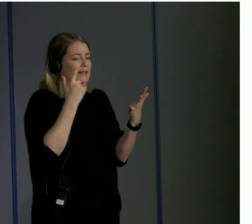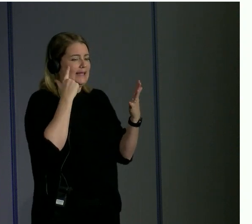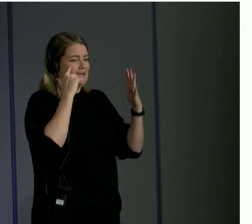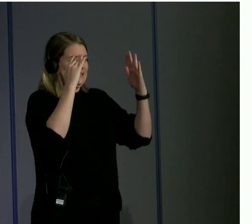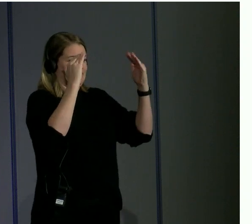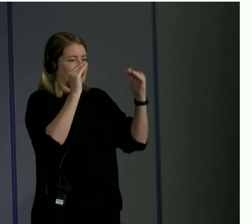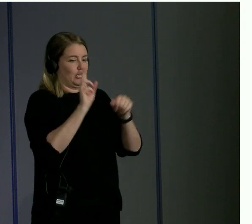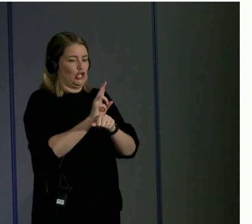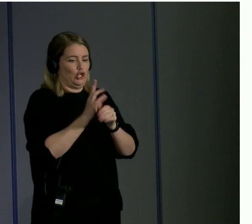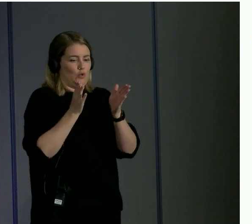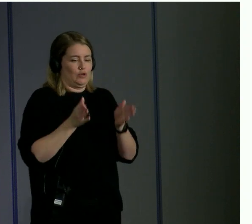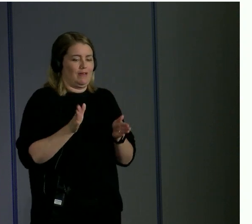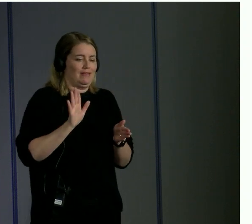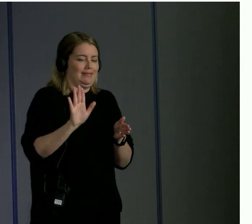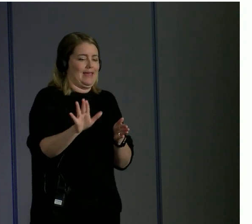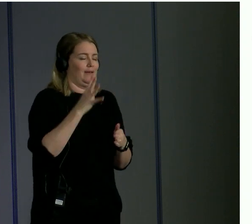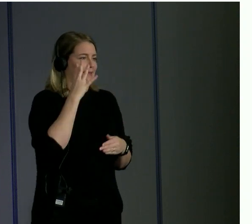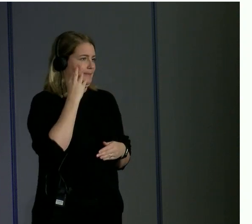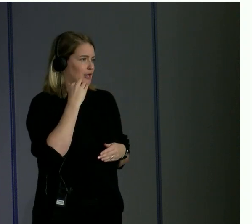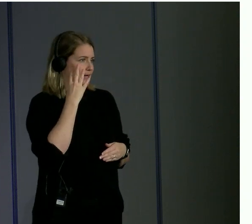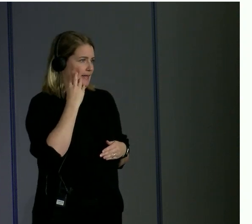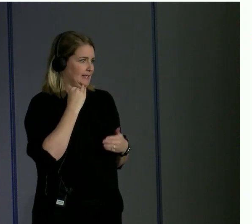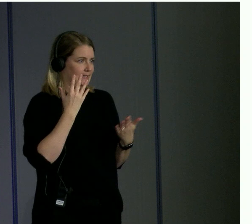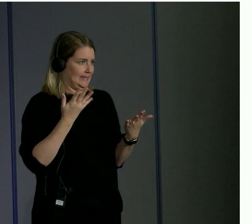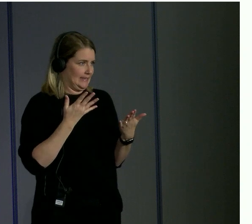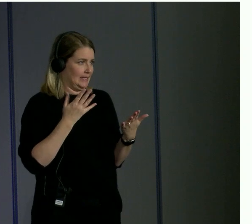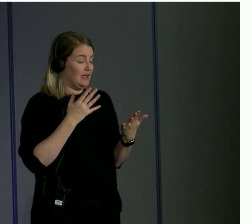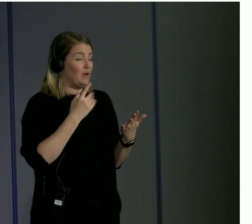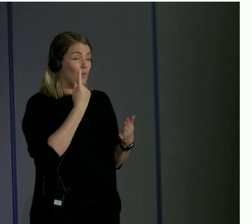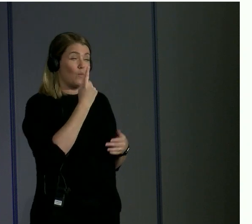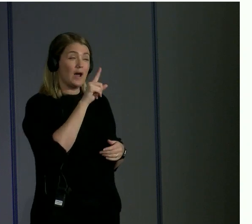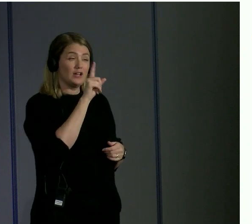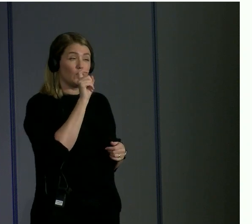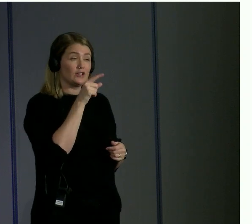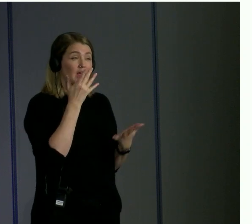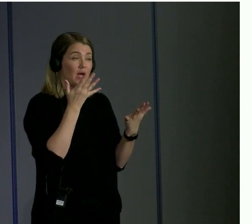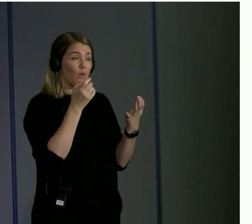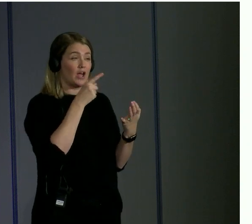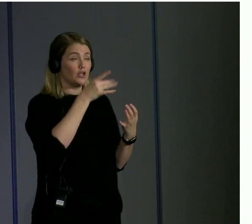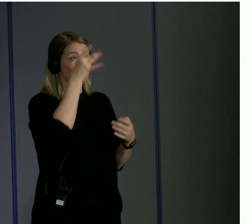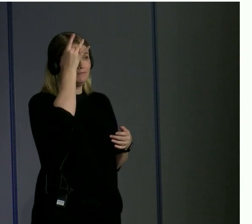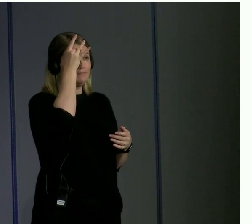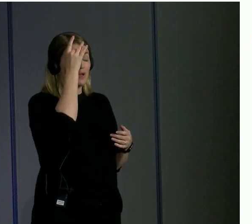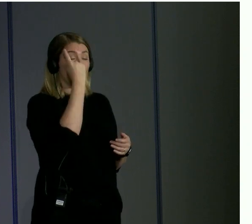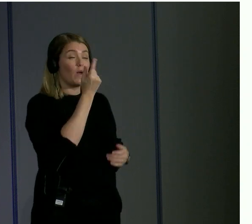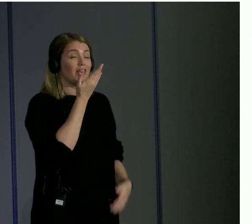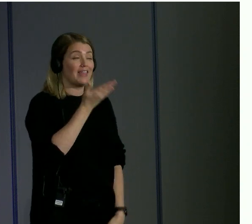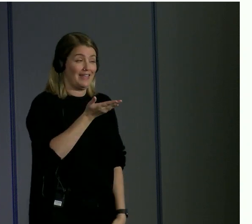user-experience is. It is the one question I want you to walk away. It's the one thing I want